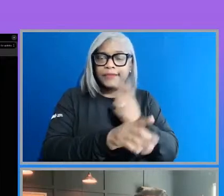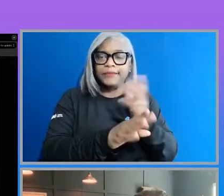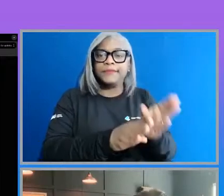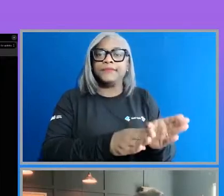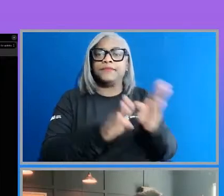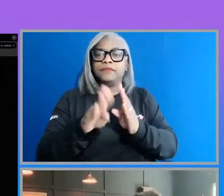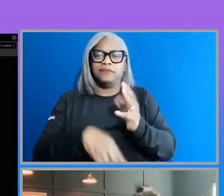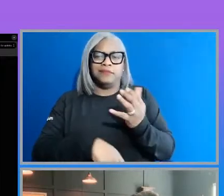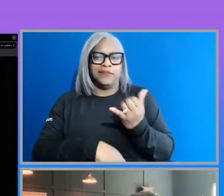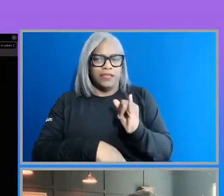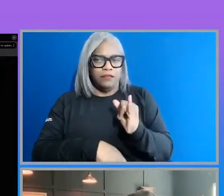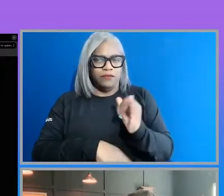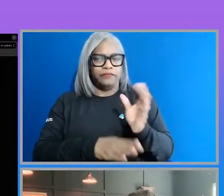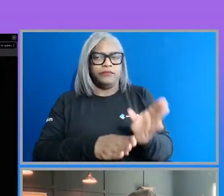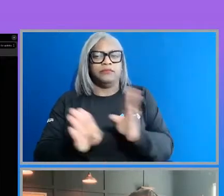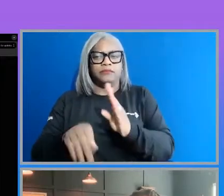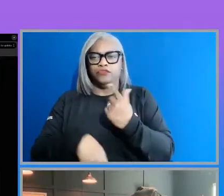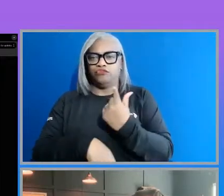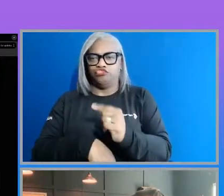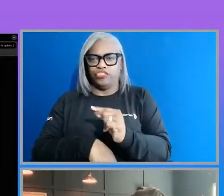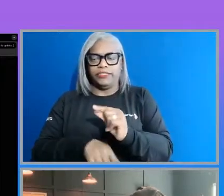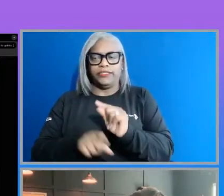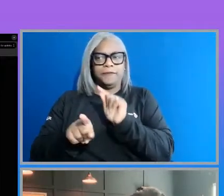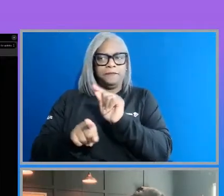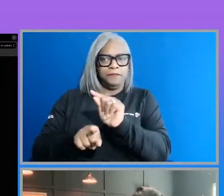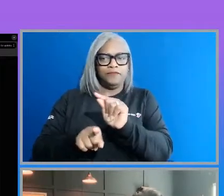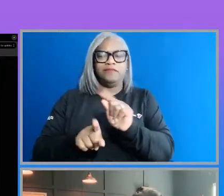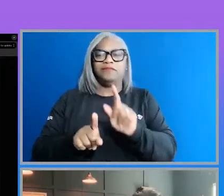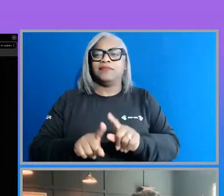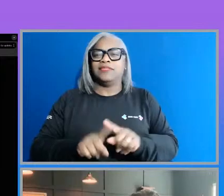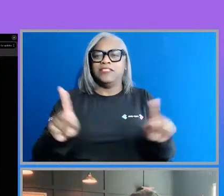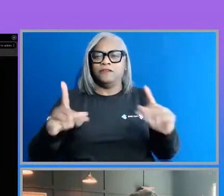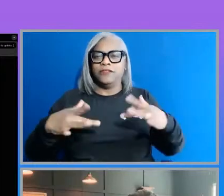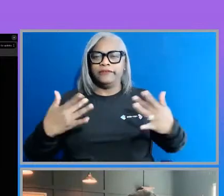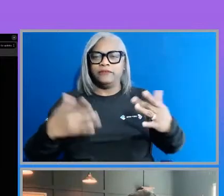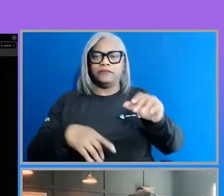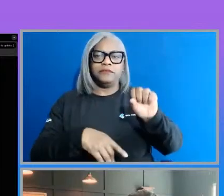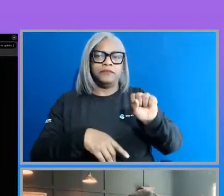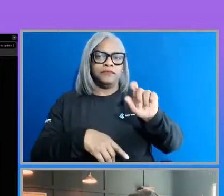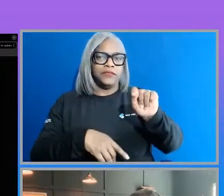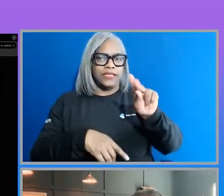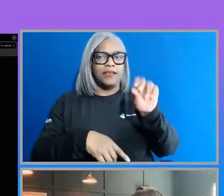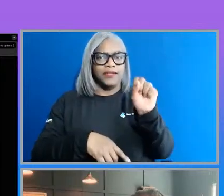green circle. Each one represents a different status in